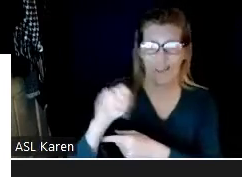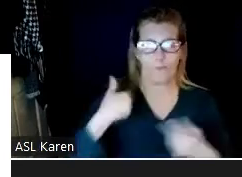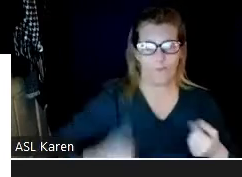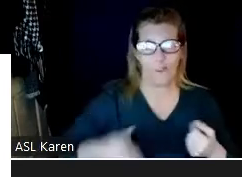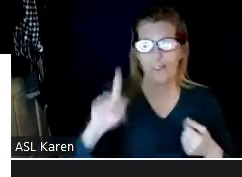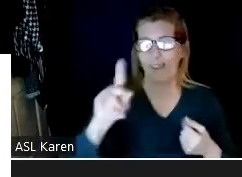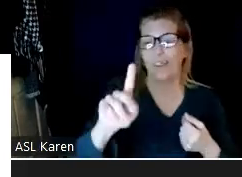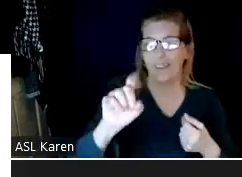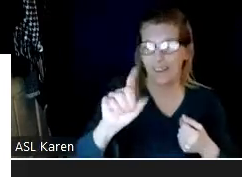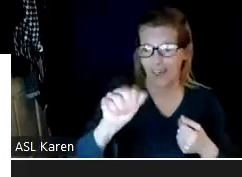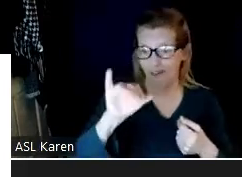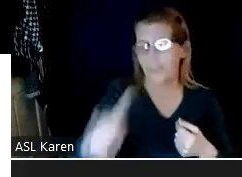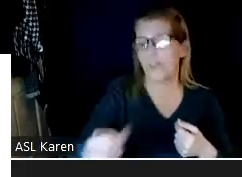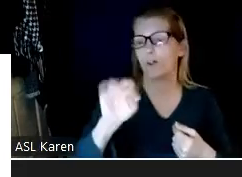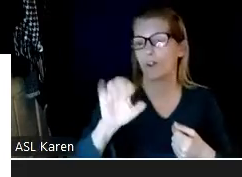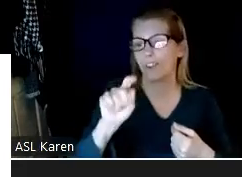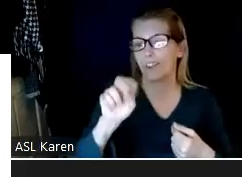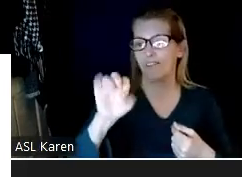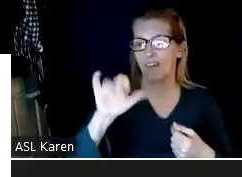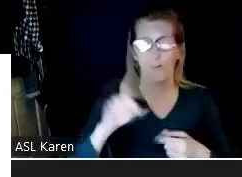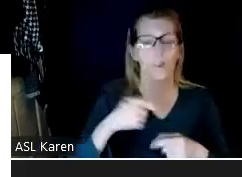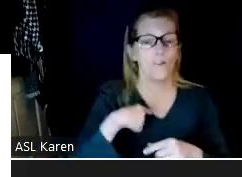killed the acting director at the Oregon Employment Department.